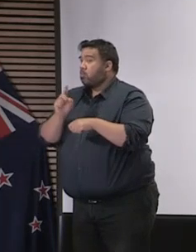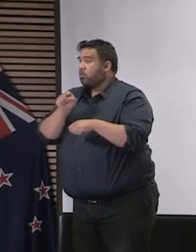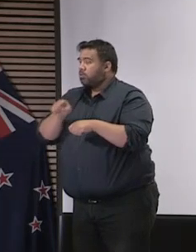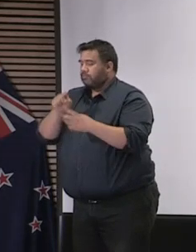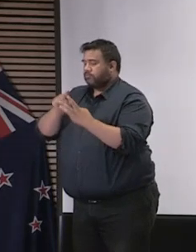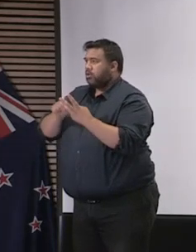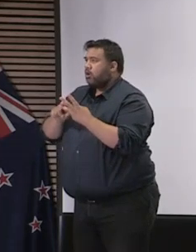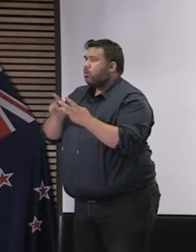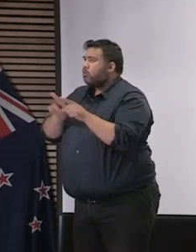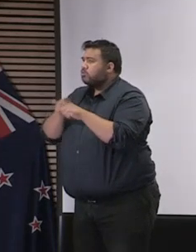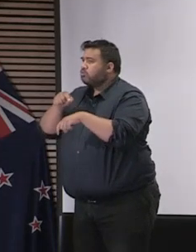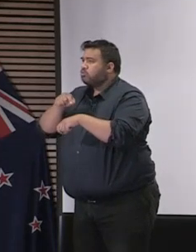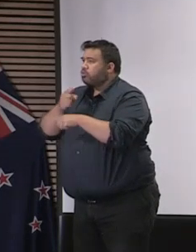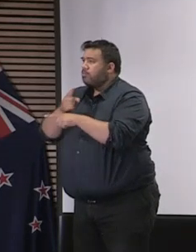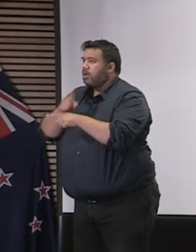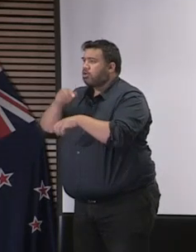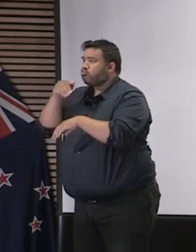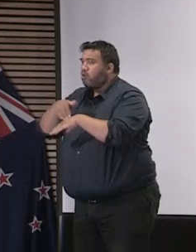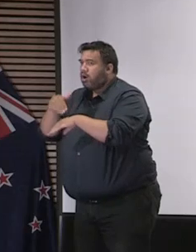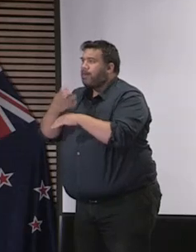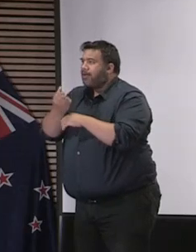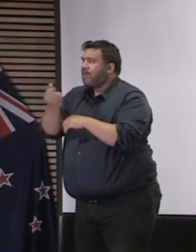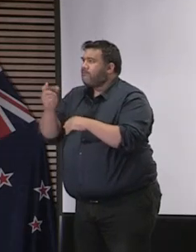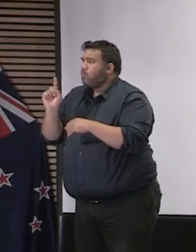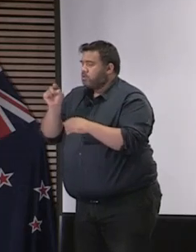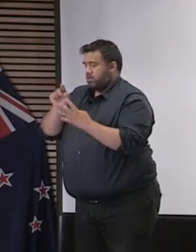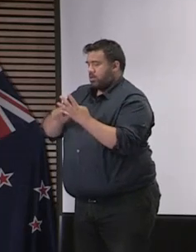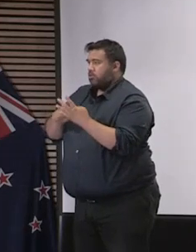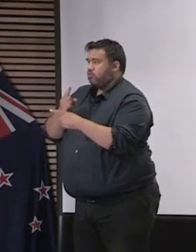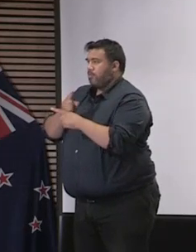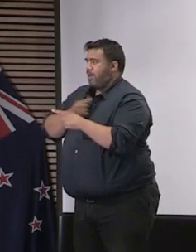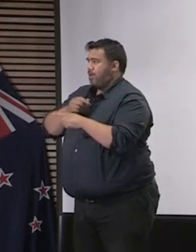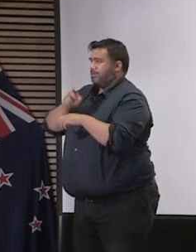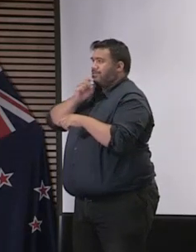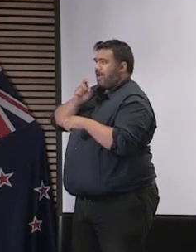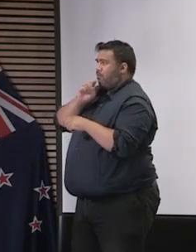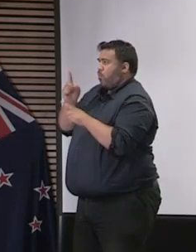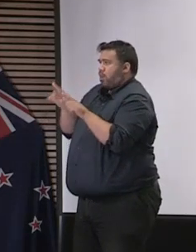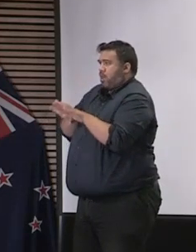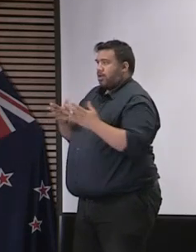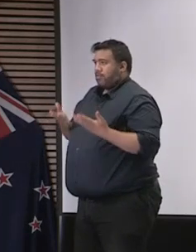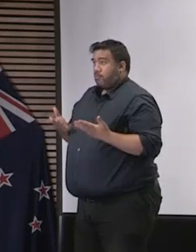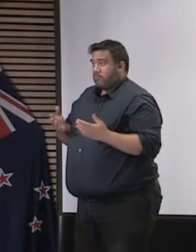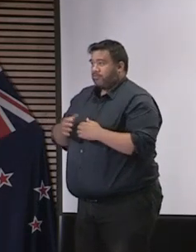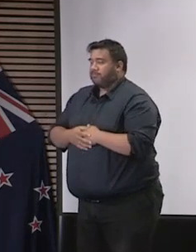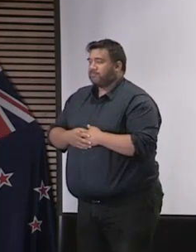the Easter period.ly a broad summary of crime trends and I wish to cover some of the challenges our staff are